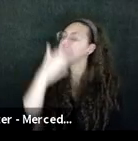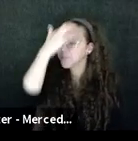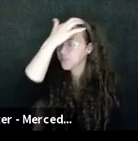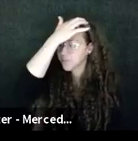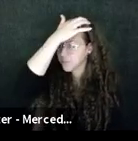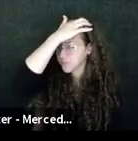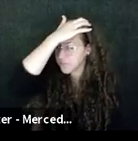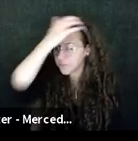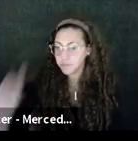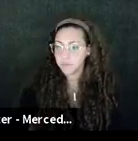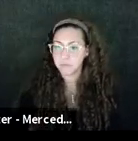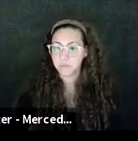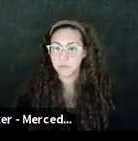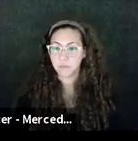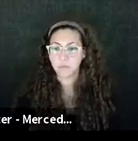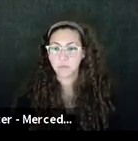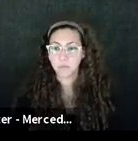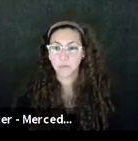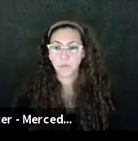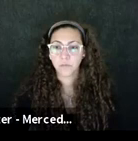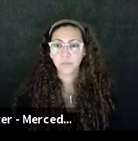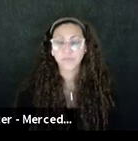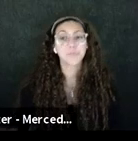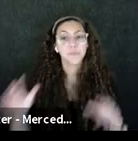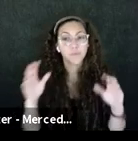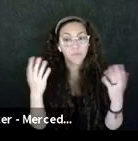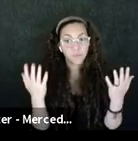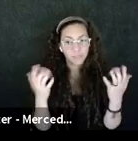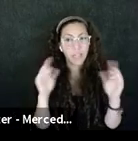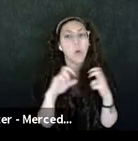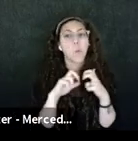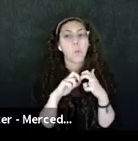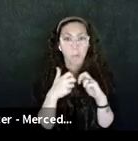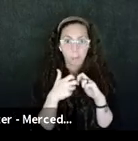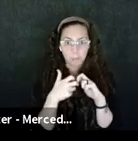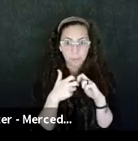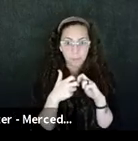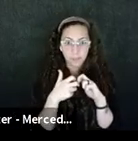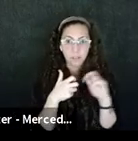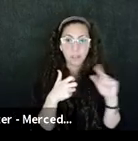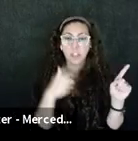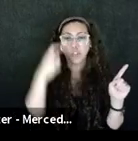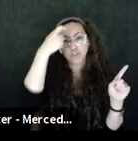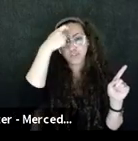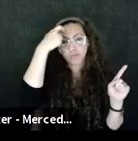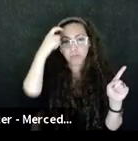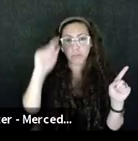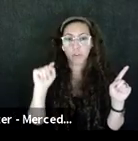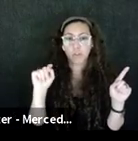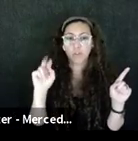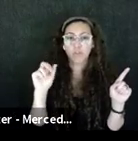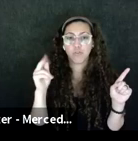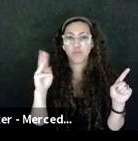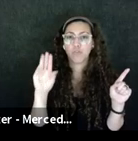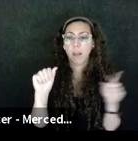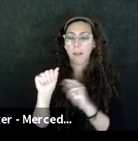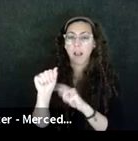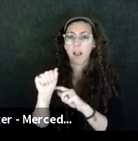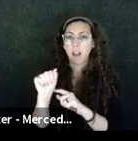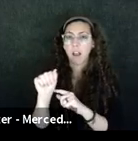Jason Williams: Here are the problems. This is the list of problems. And this is what trauma does during development. So maybe some of you have heard of aces.